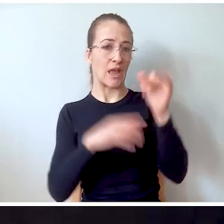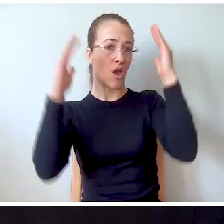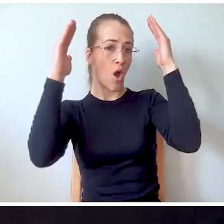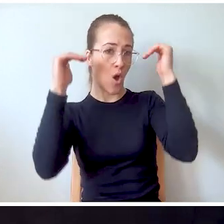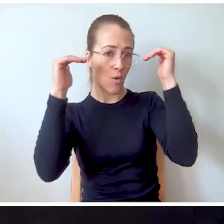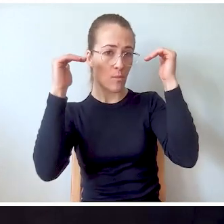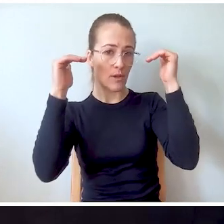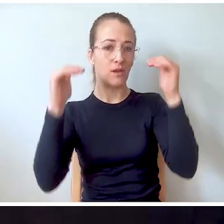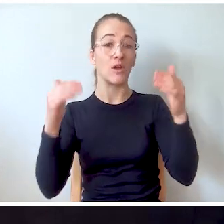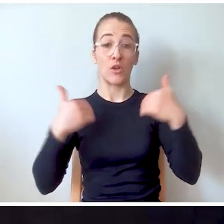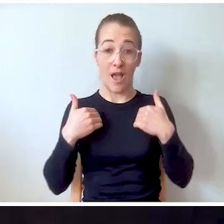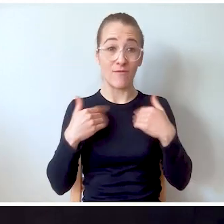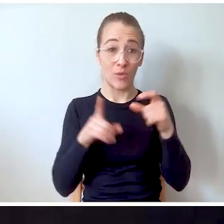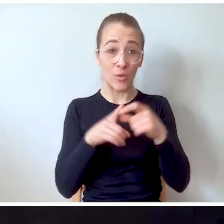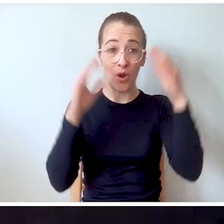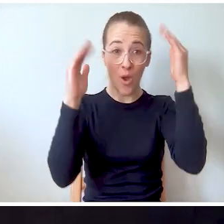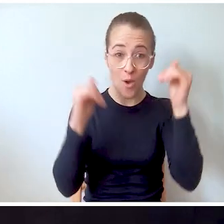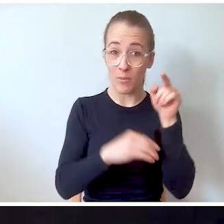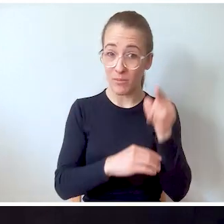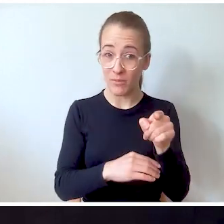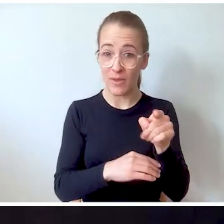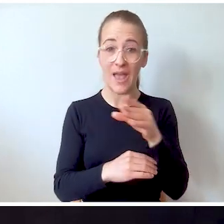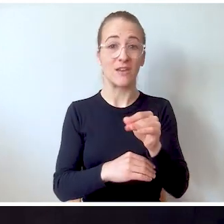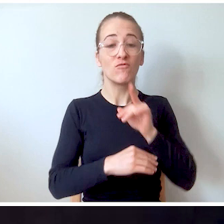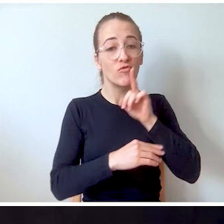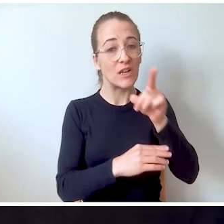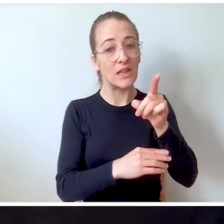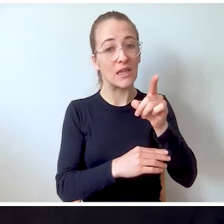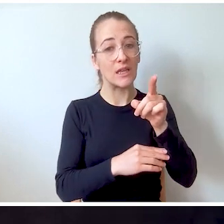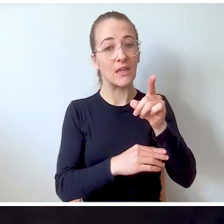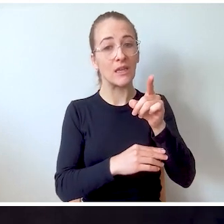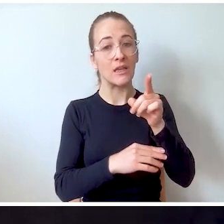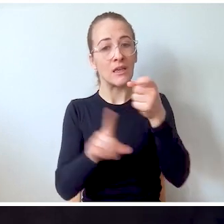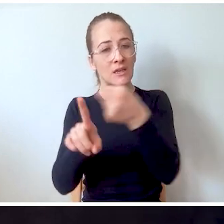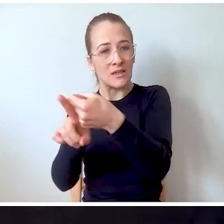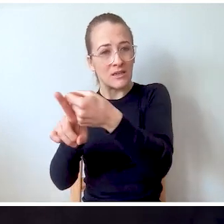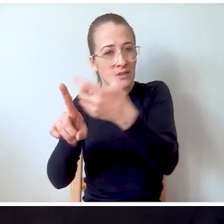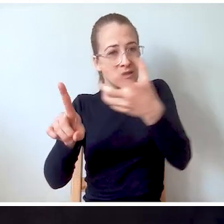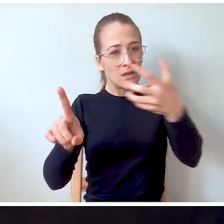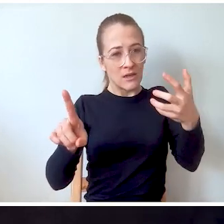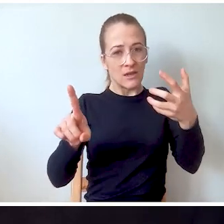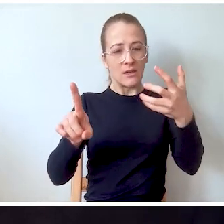when you have taken the word, 'hope,' and really expanded it and exposed it